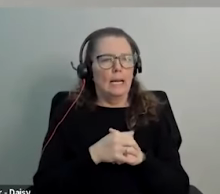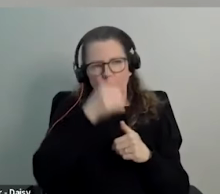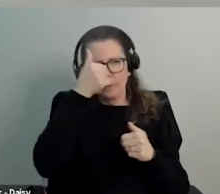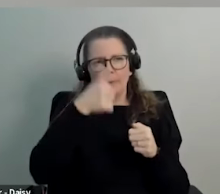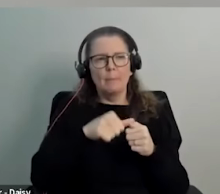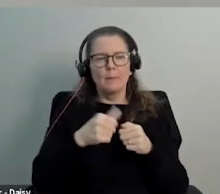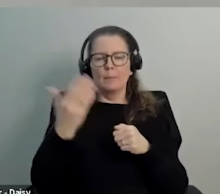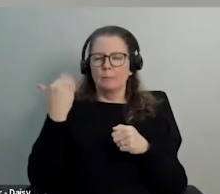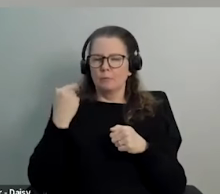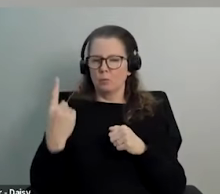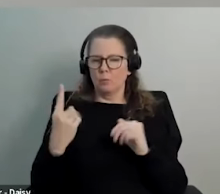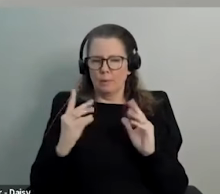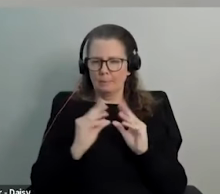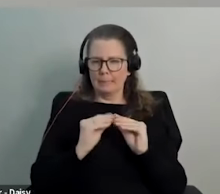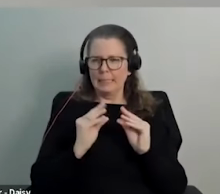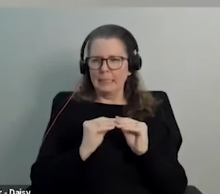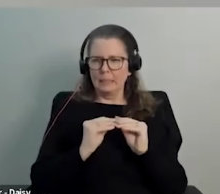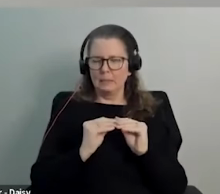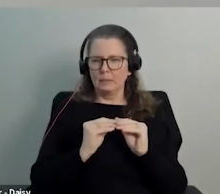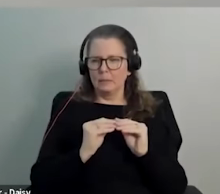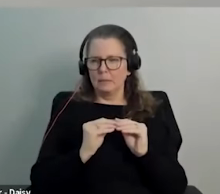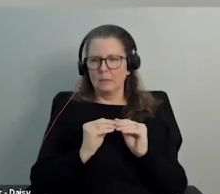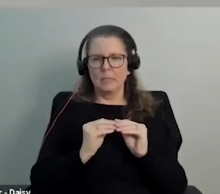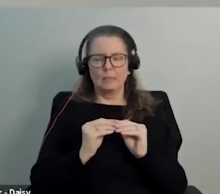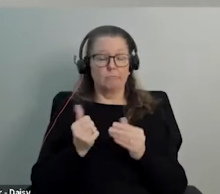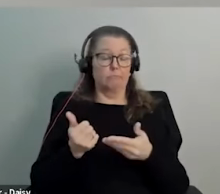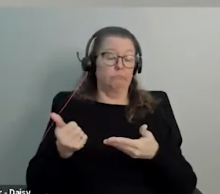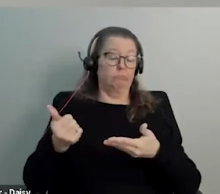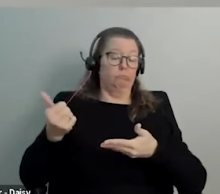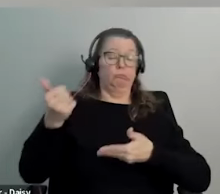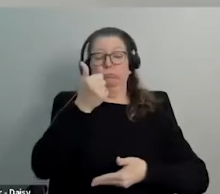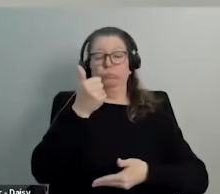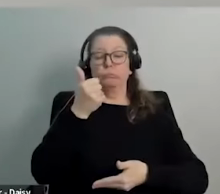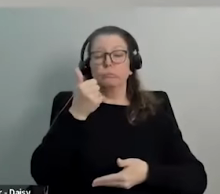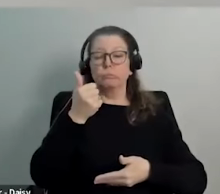with one of our very, very, very senior people at Google many years ago,